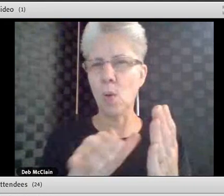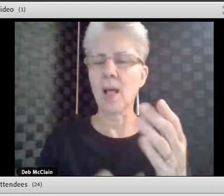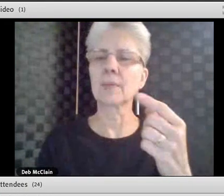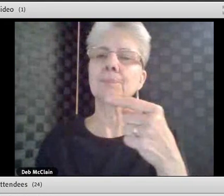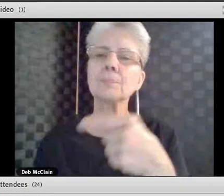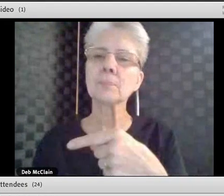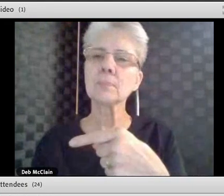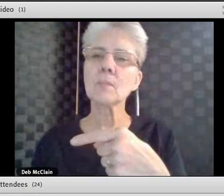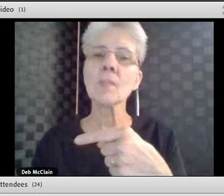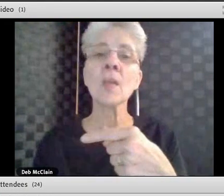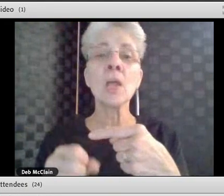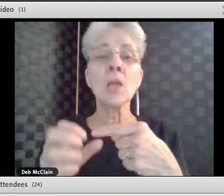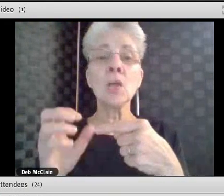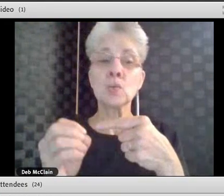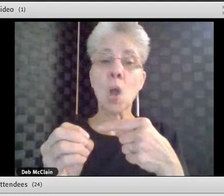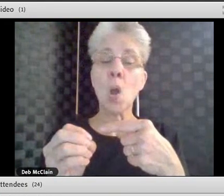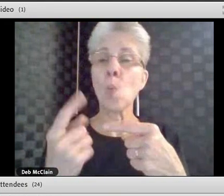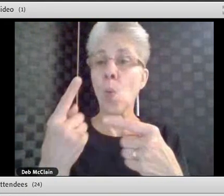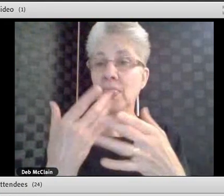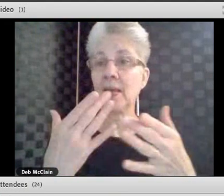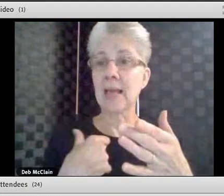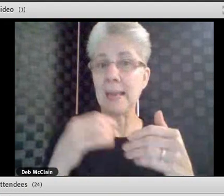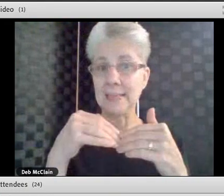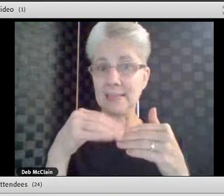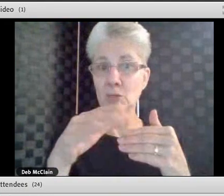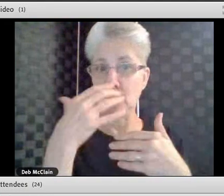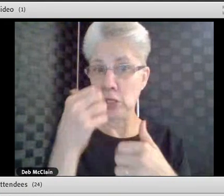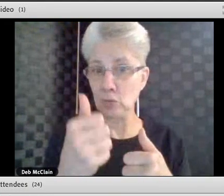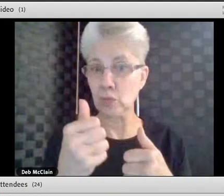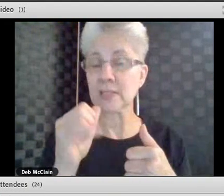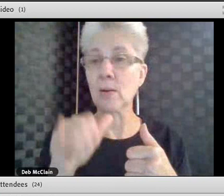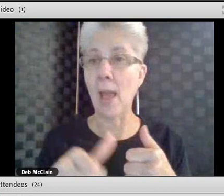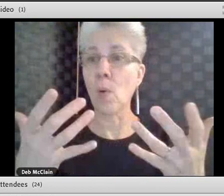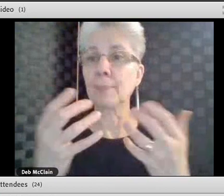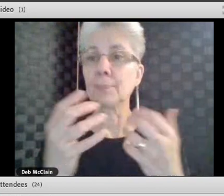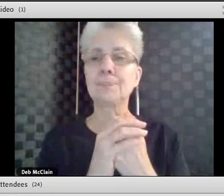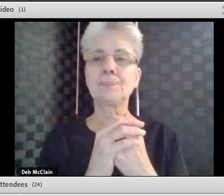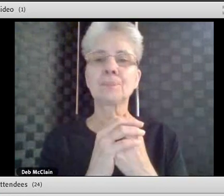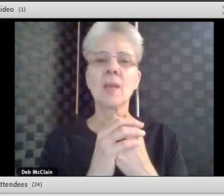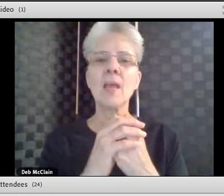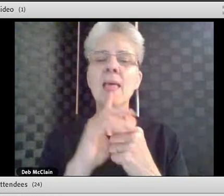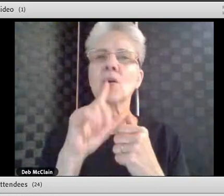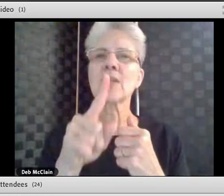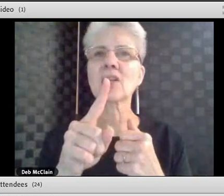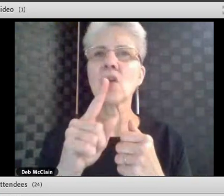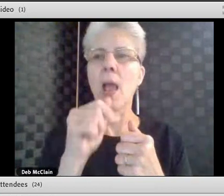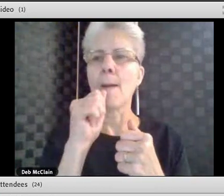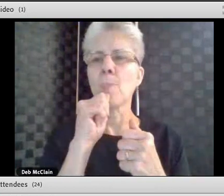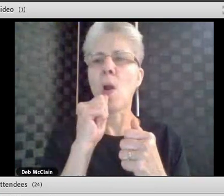Those are things to think about, as well. So one of the things I can send you if you're interested is you can --